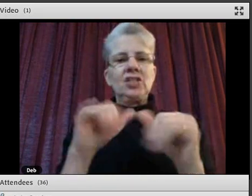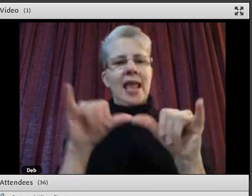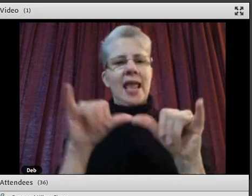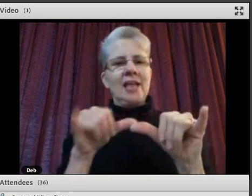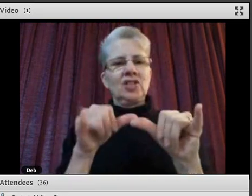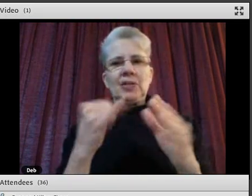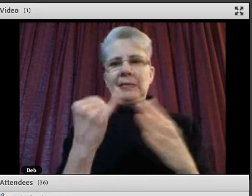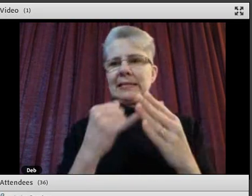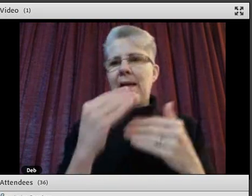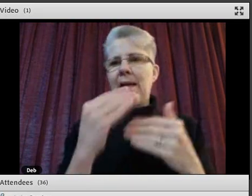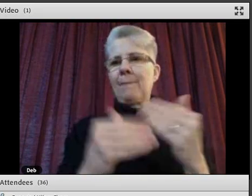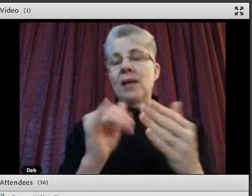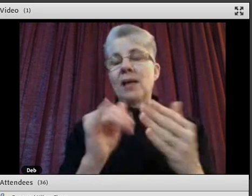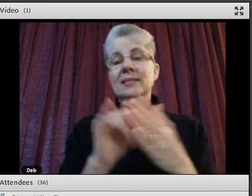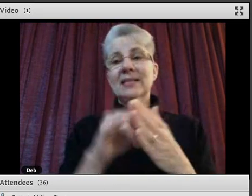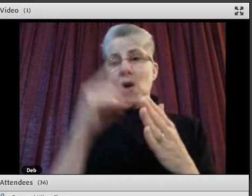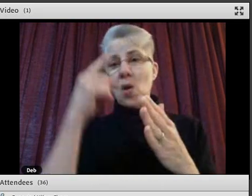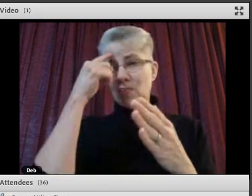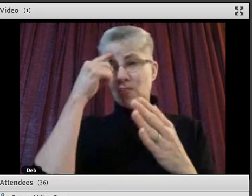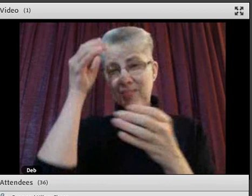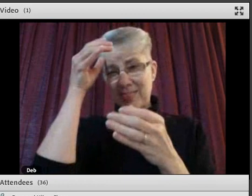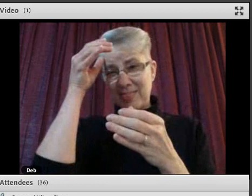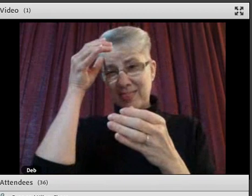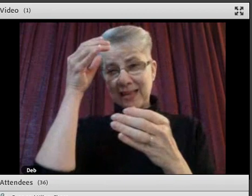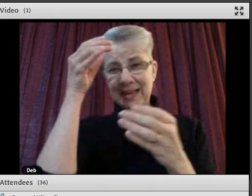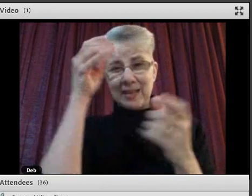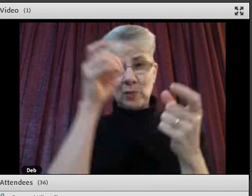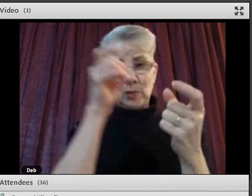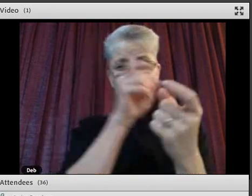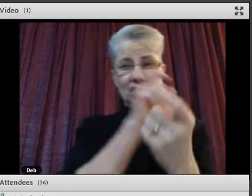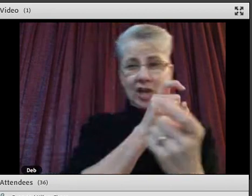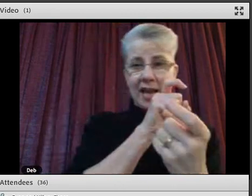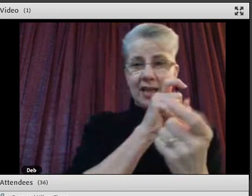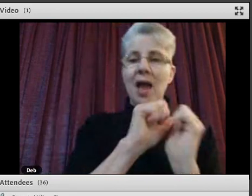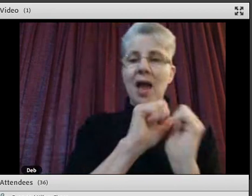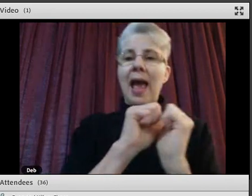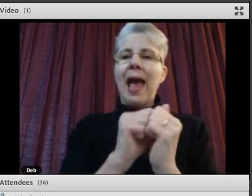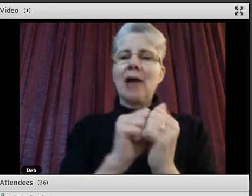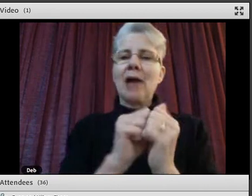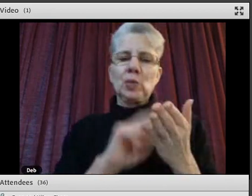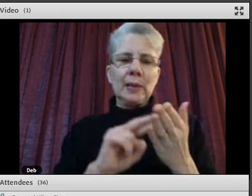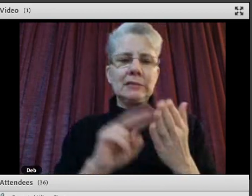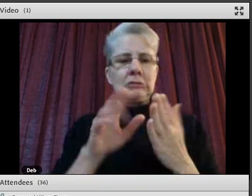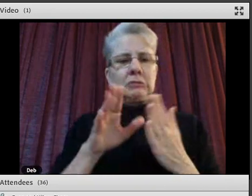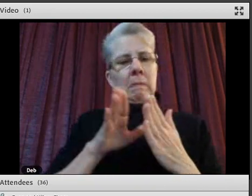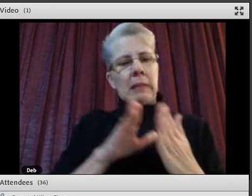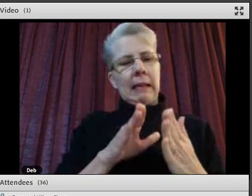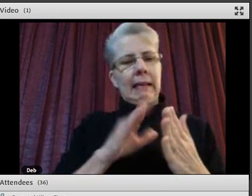Teaching them the engineering design process is a whole mindset that we can teach kids about how to research,